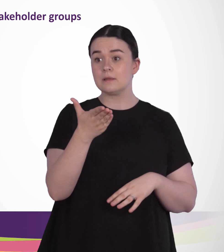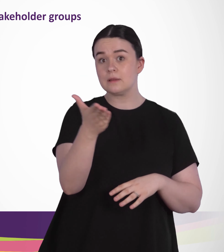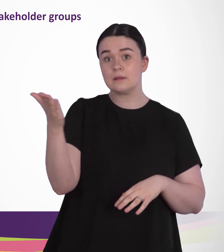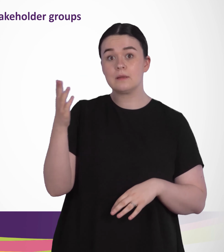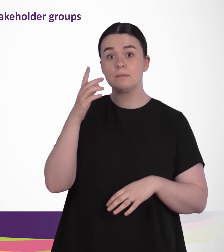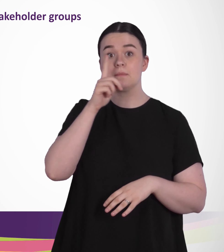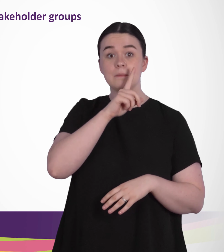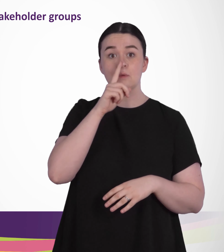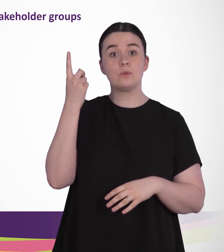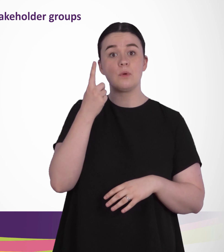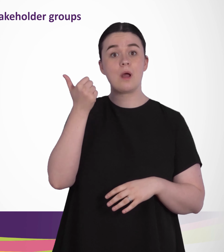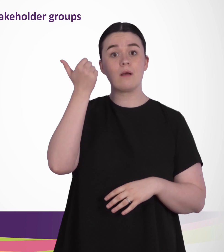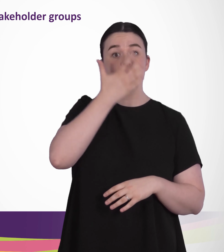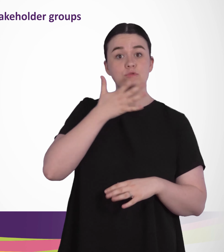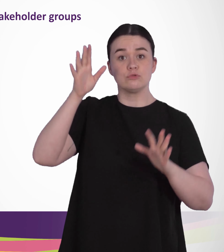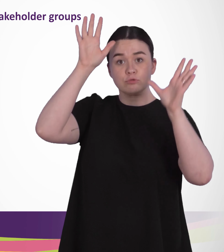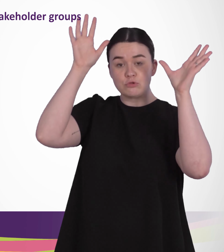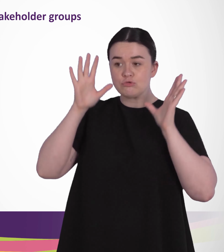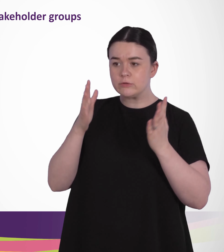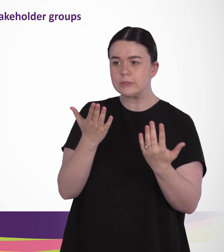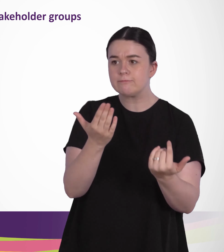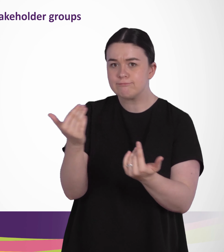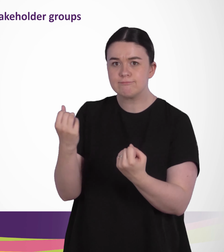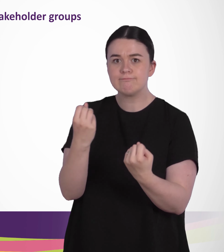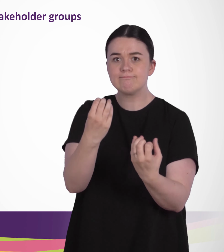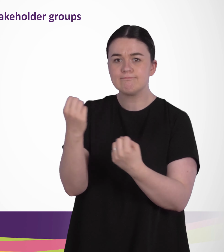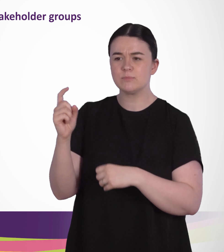Aboriginal and Torres Strait Islander clients,